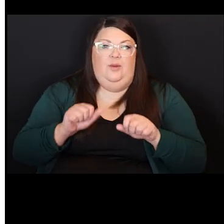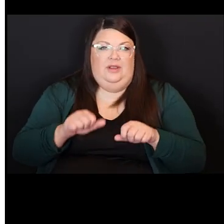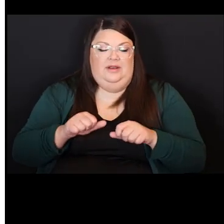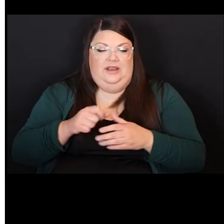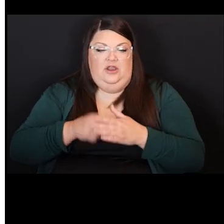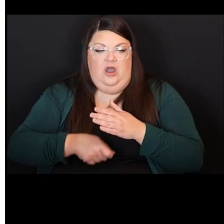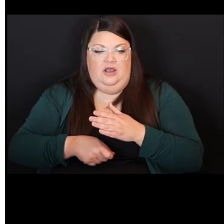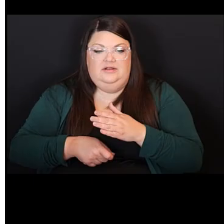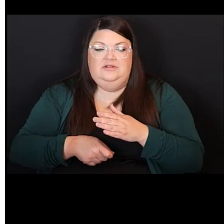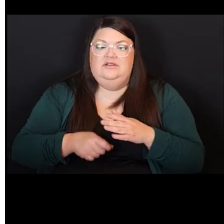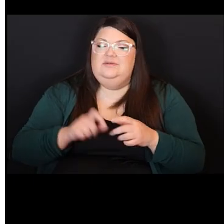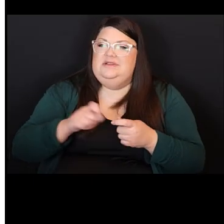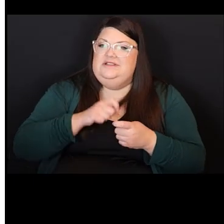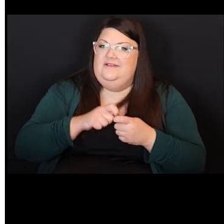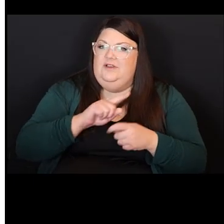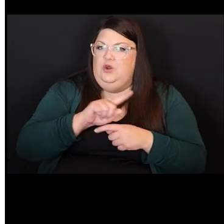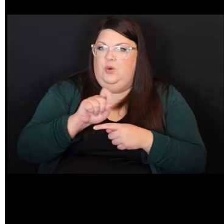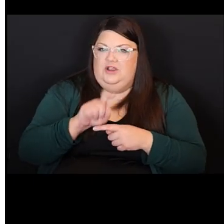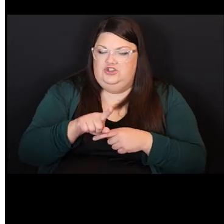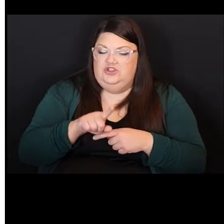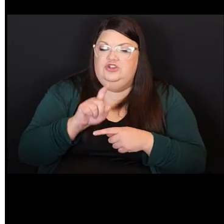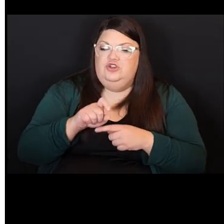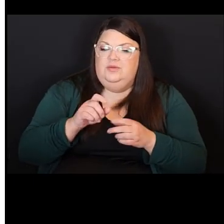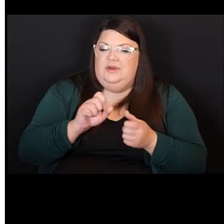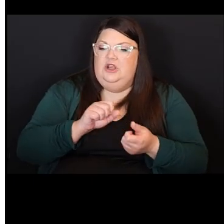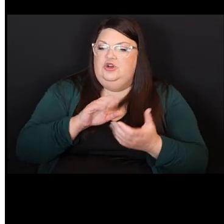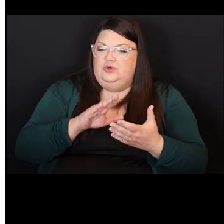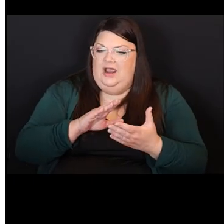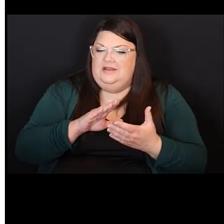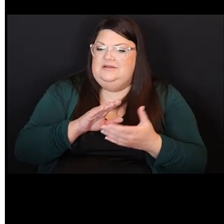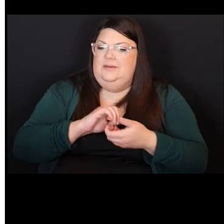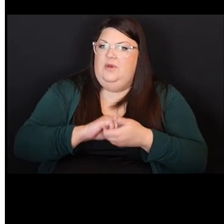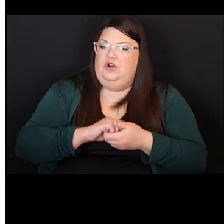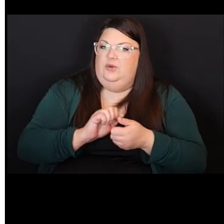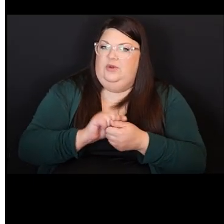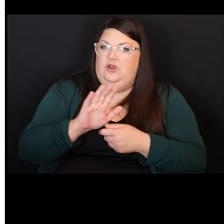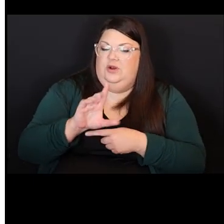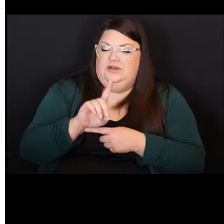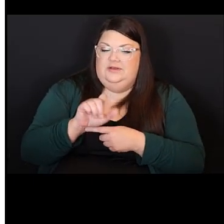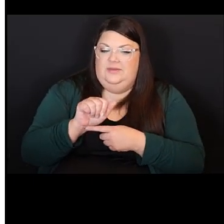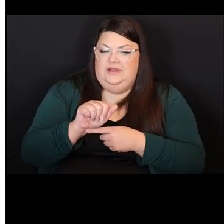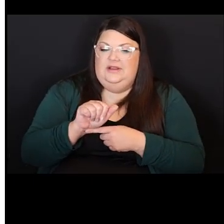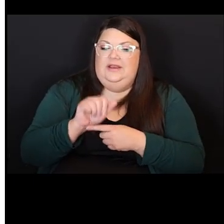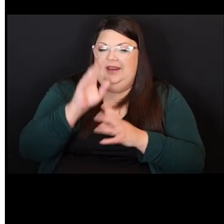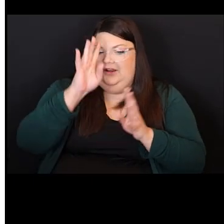questions related to allowability should be addressed in partnership with your Disability